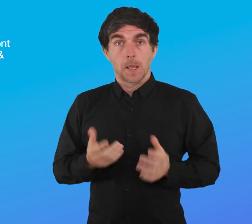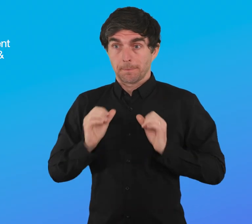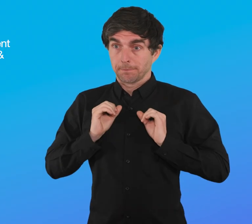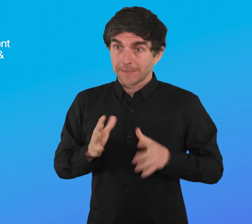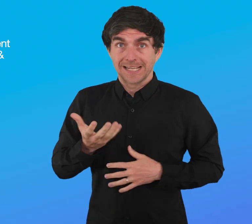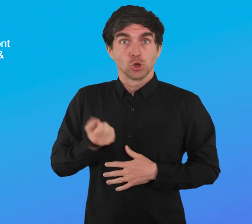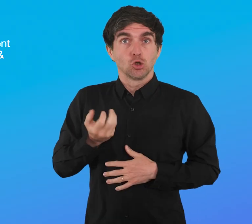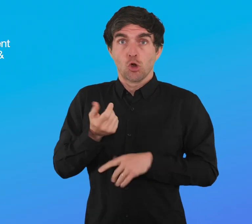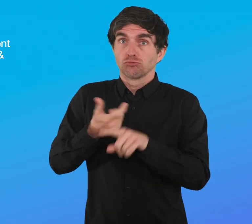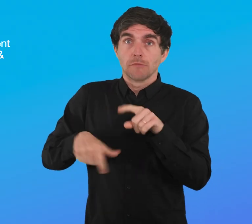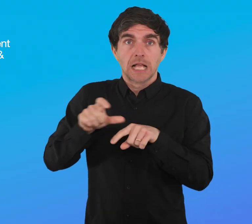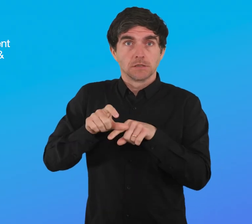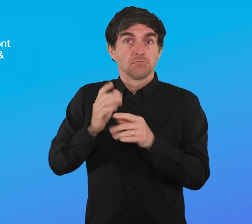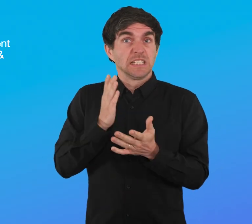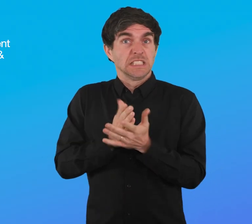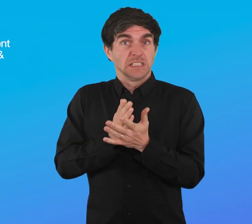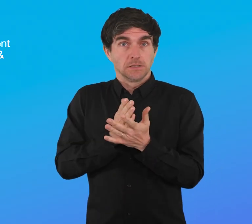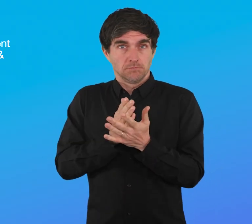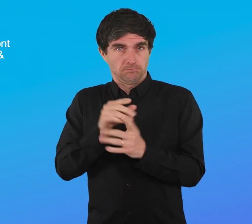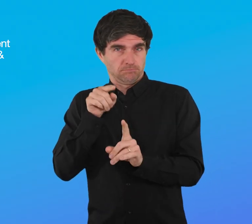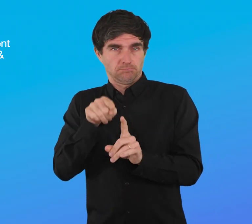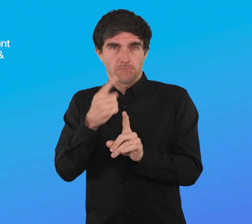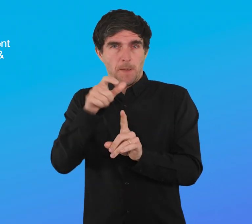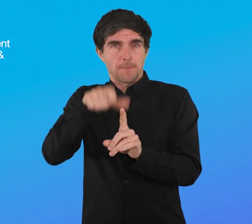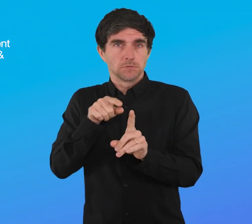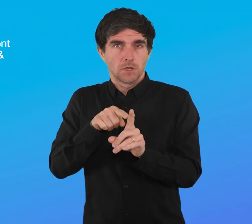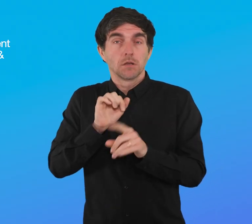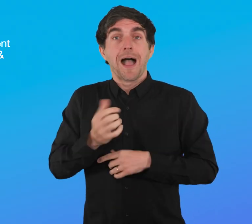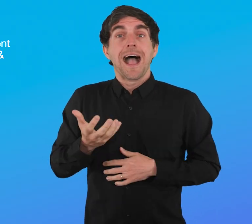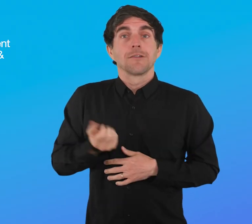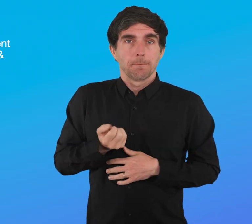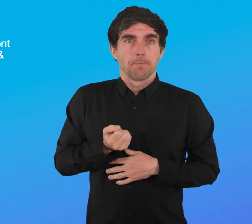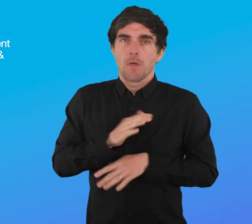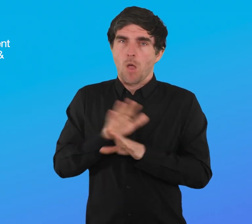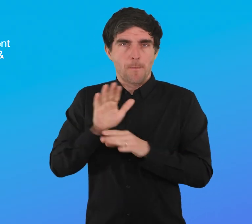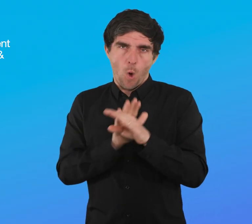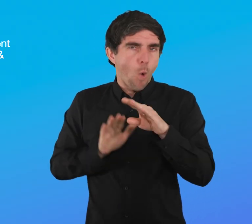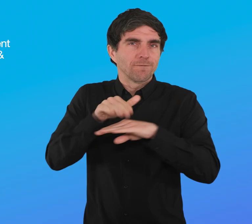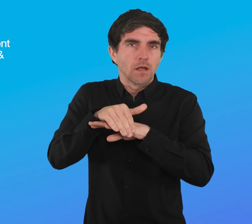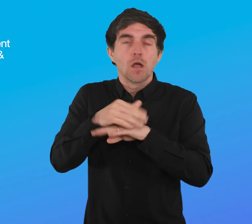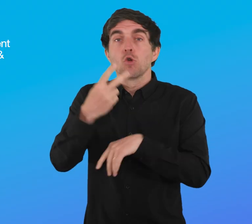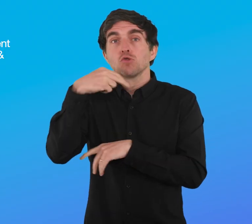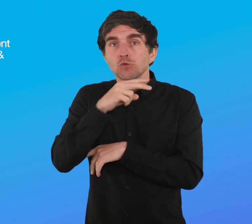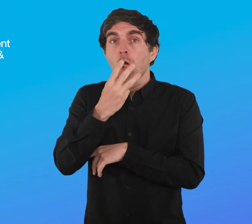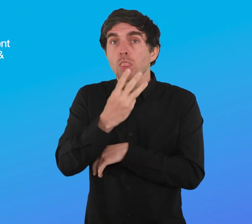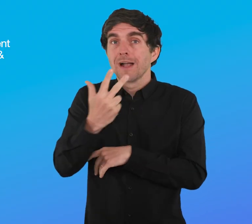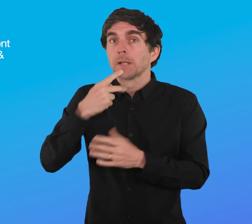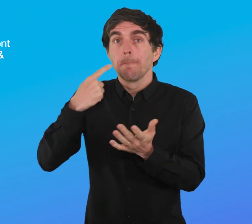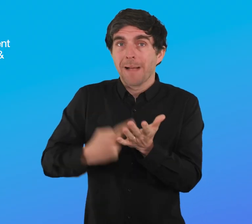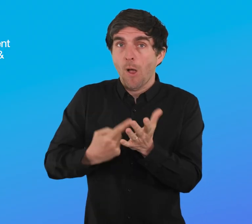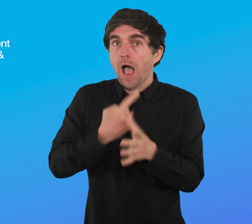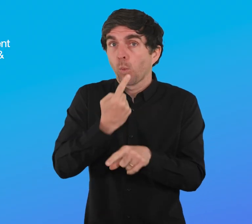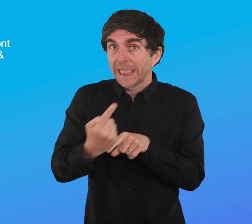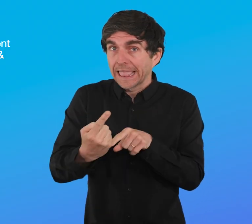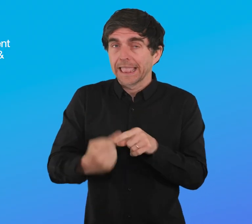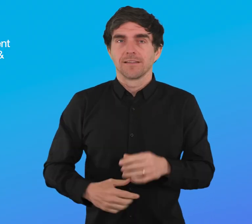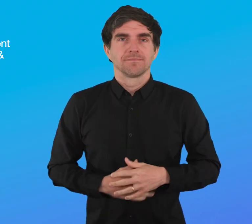To get Pension Credit as a single person, your income must not be more than £238.00 a week.